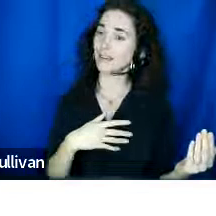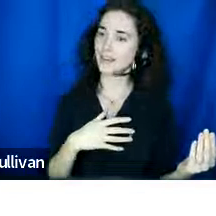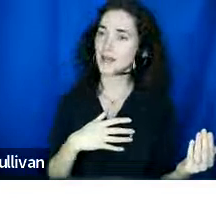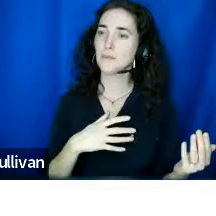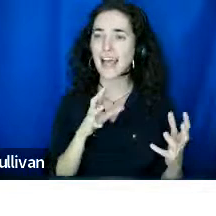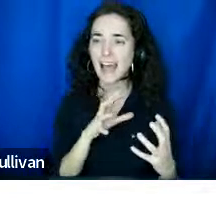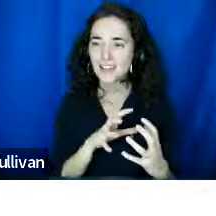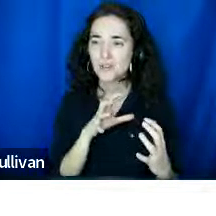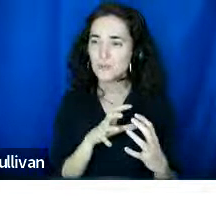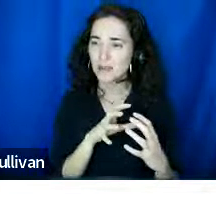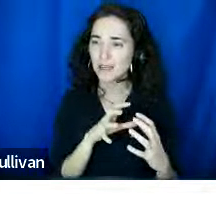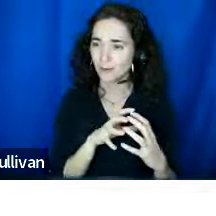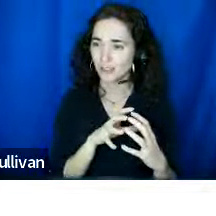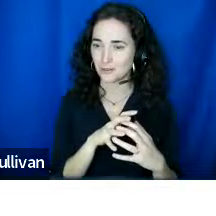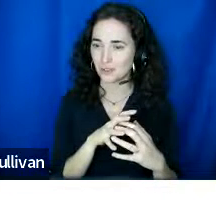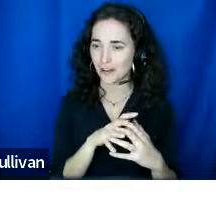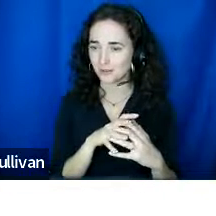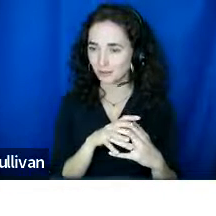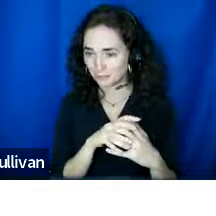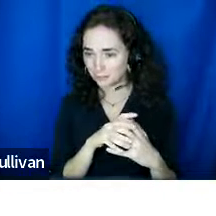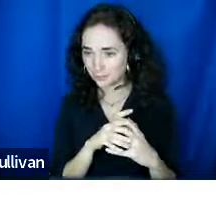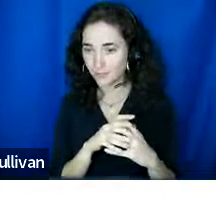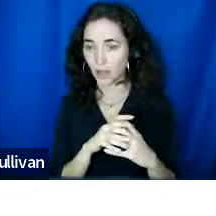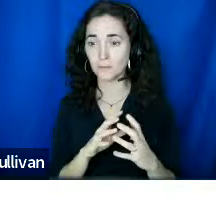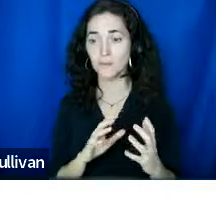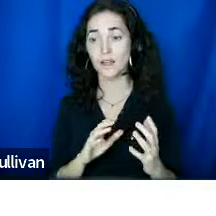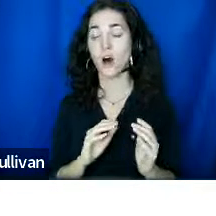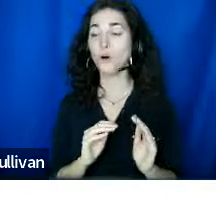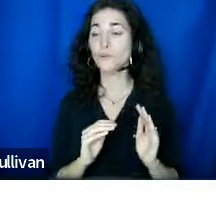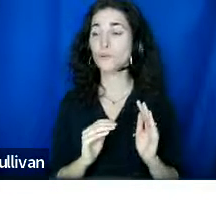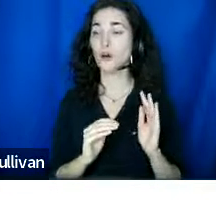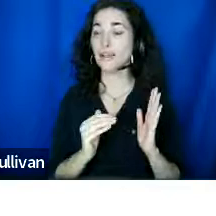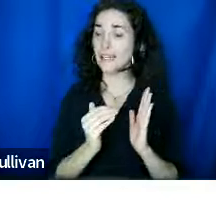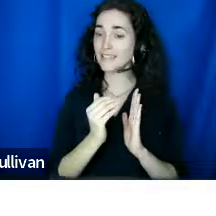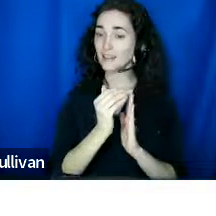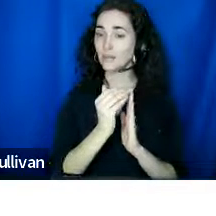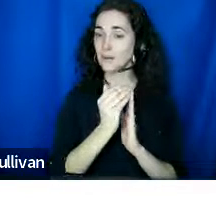But it has to be meaningful in your life. Also a list.